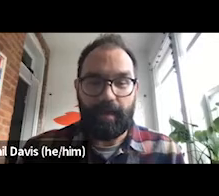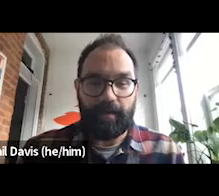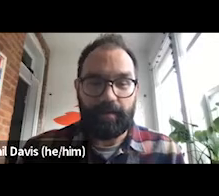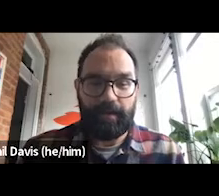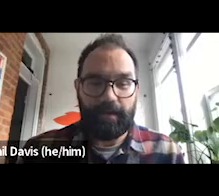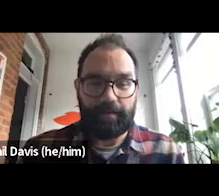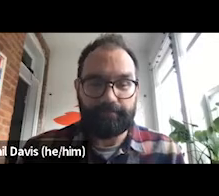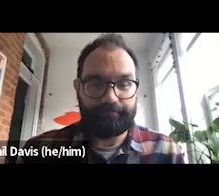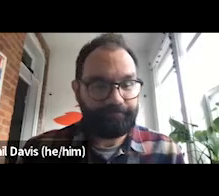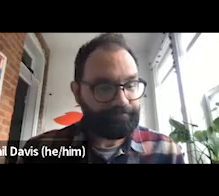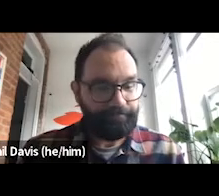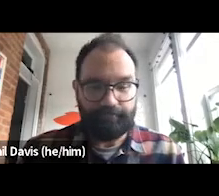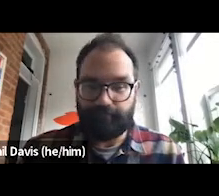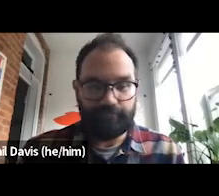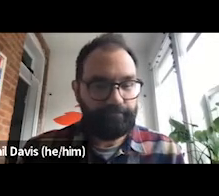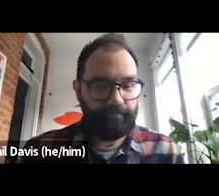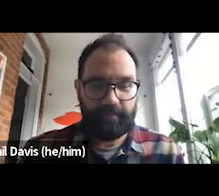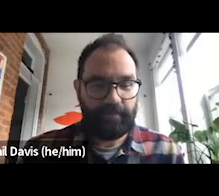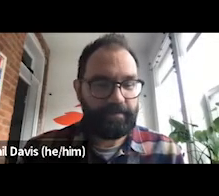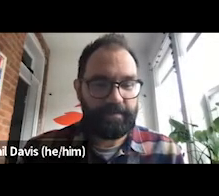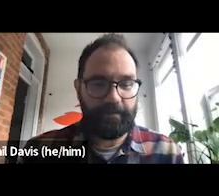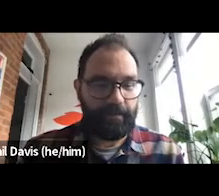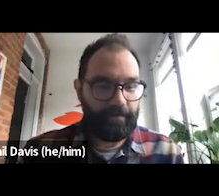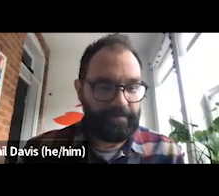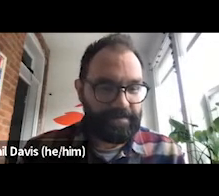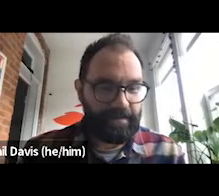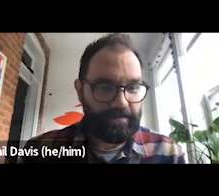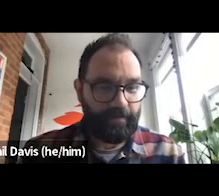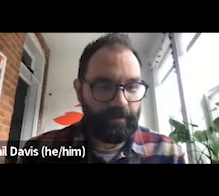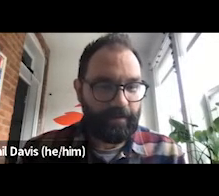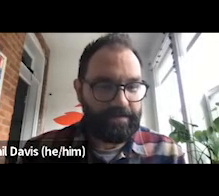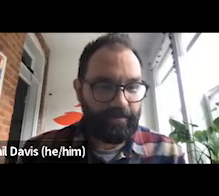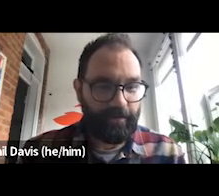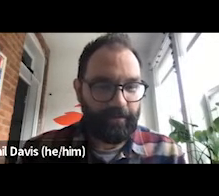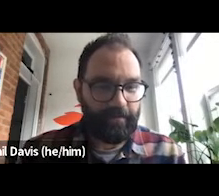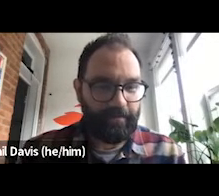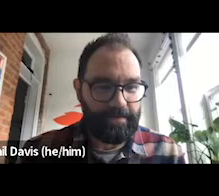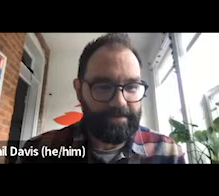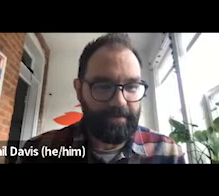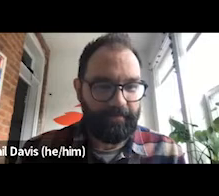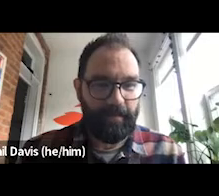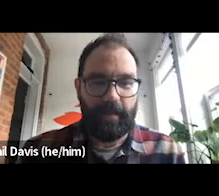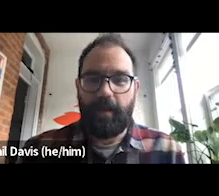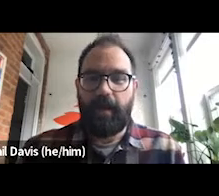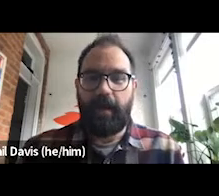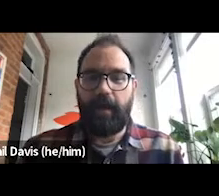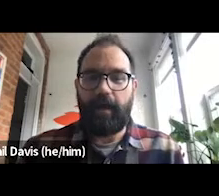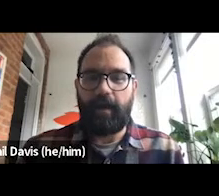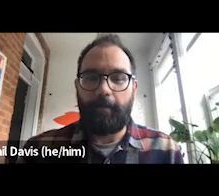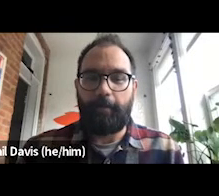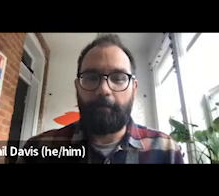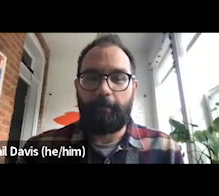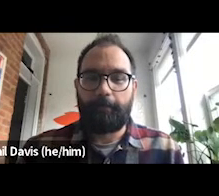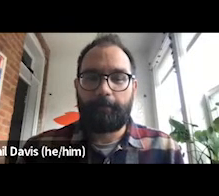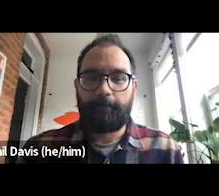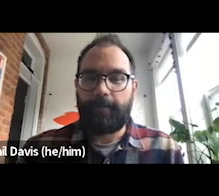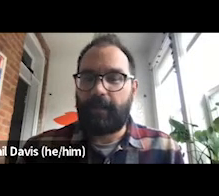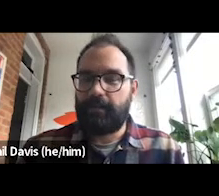Yeah. So I'm just kinda quickly scrolling through this stuff.